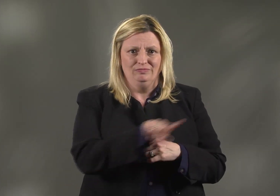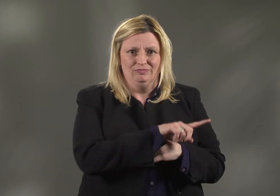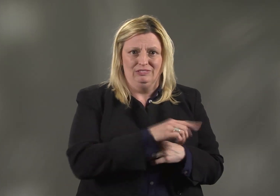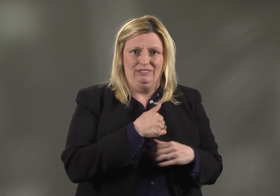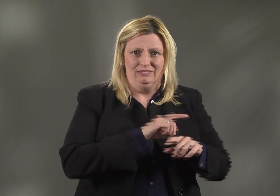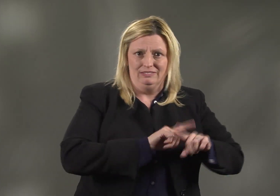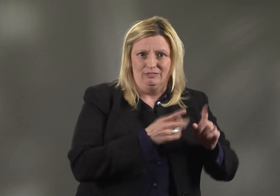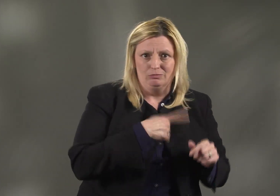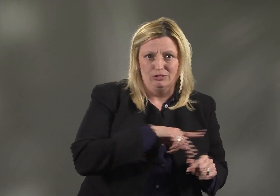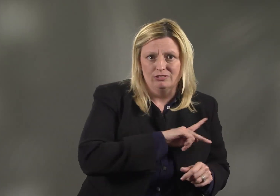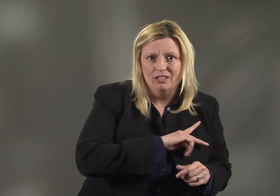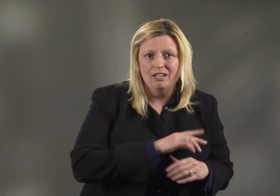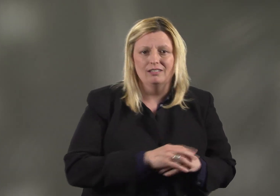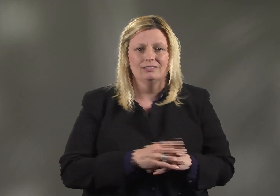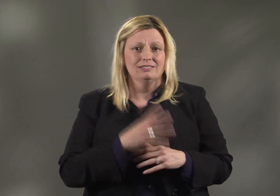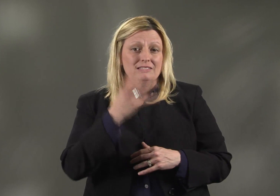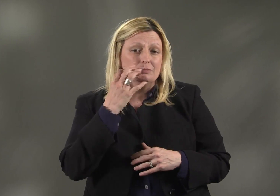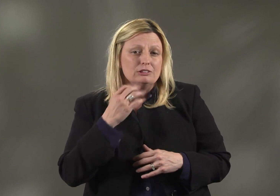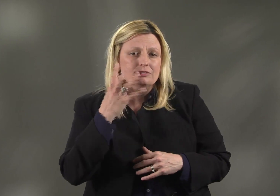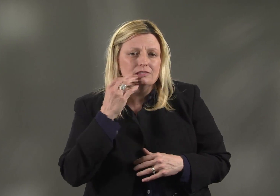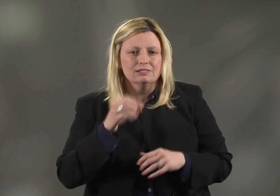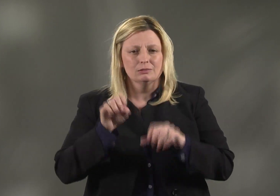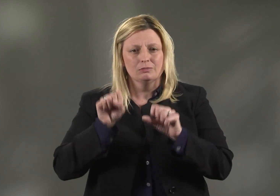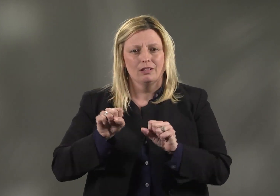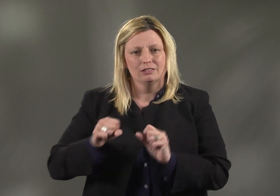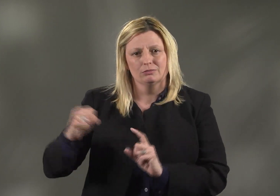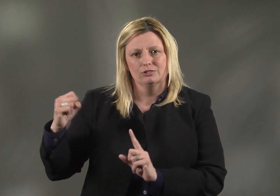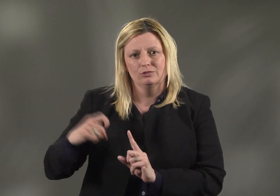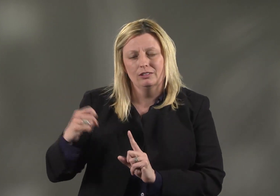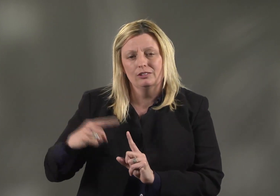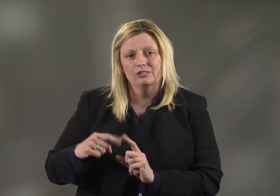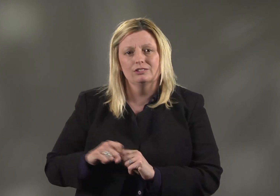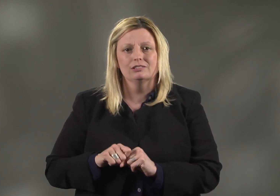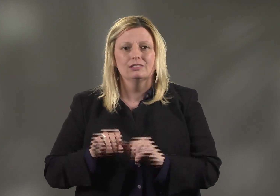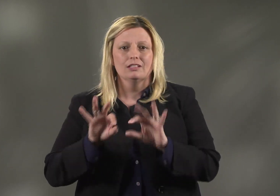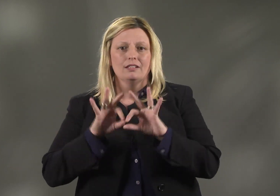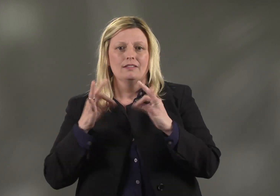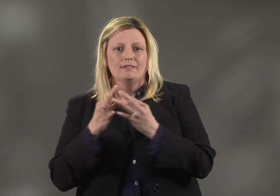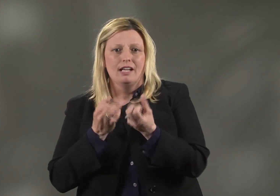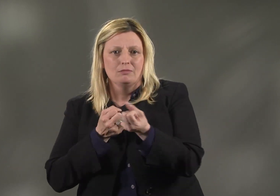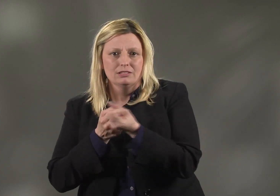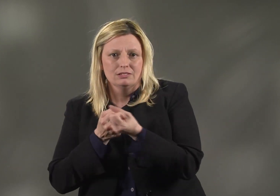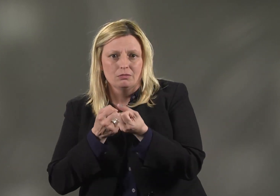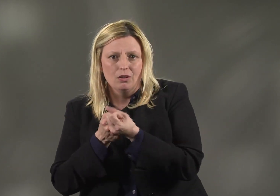because they are all individuals with different personalities, experiences,